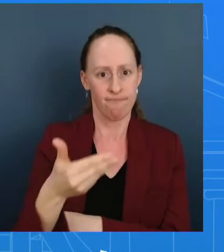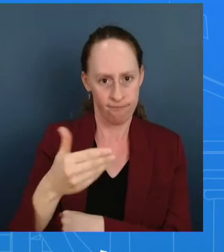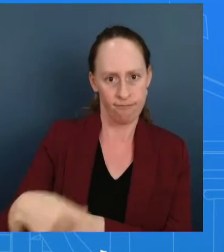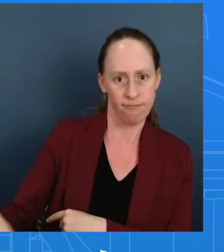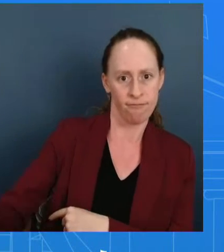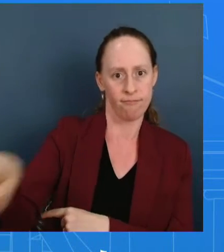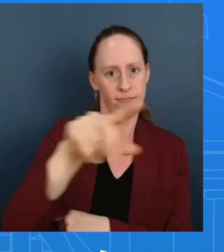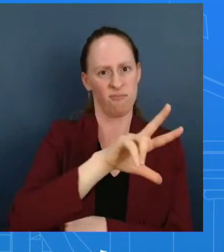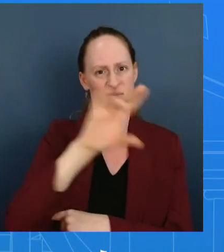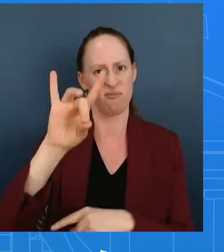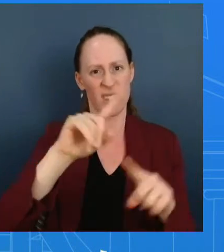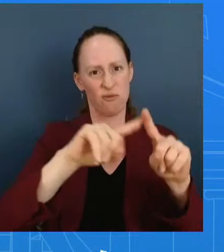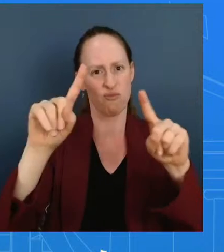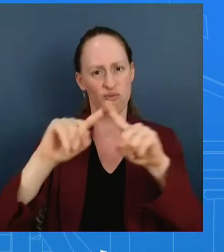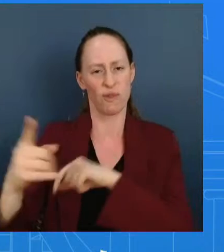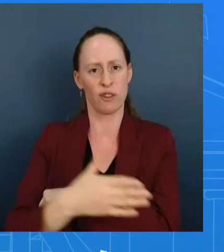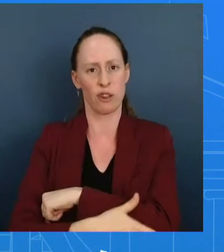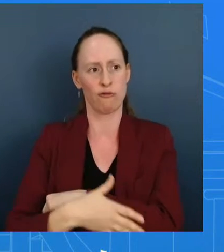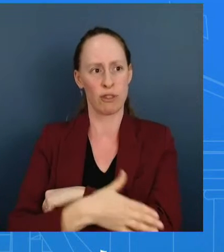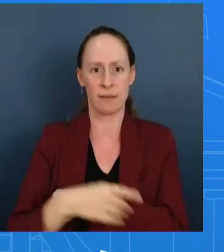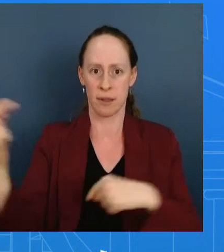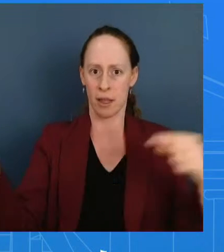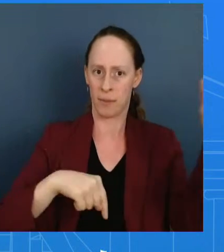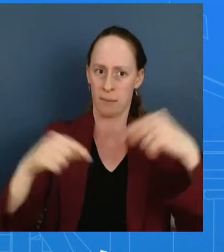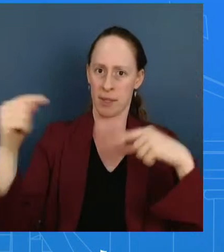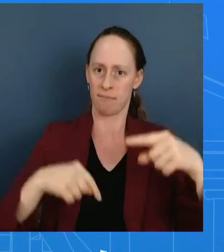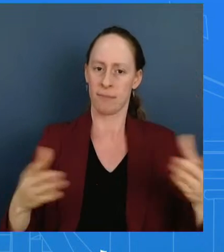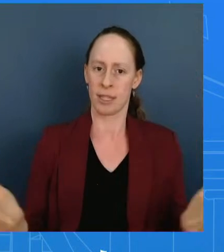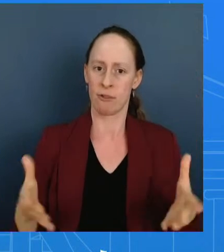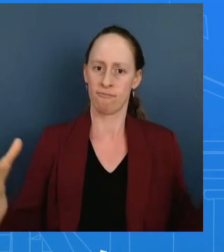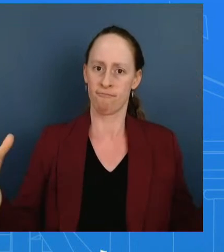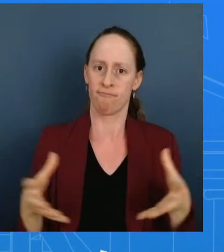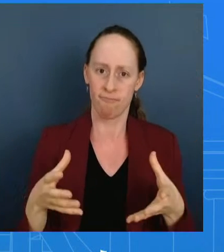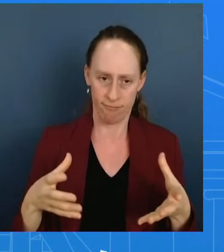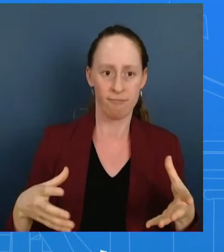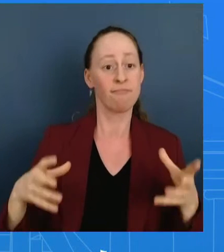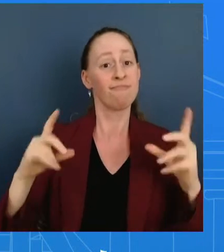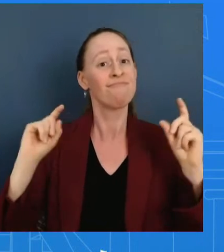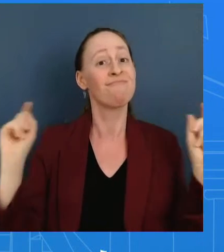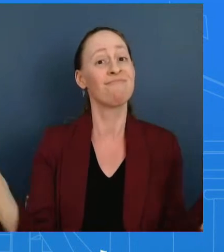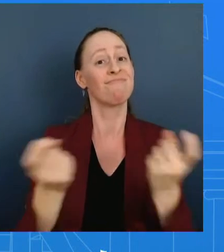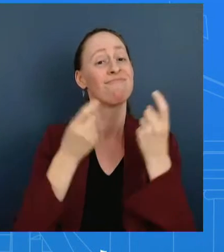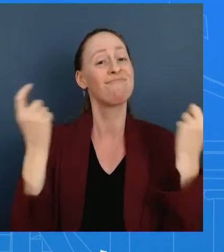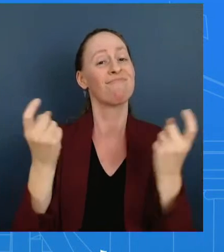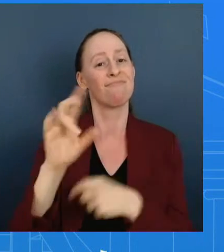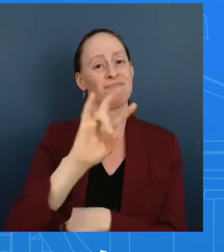to mark the 75th anniversary of the NATO Summit. This will obviously include the leaders of all our NATO Allies,